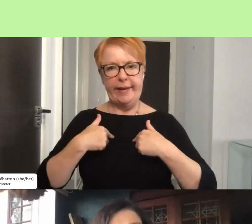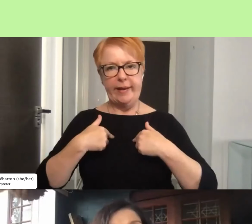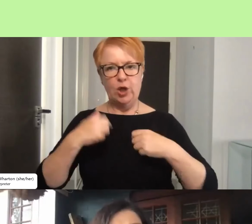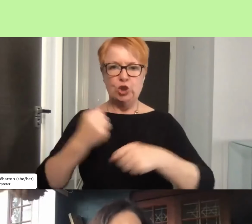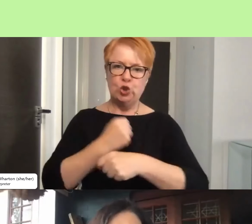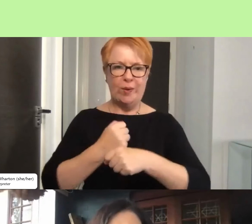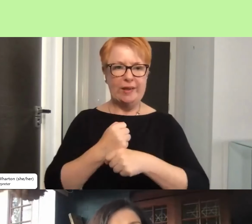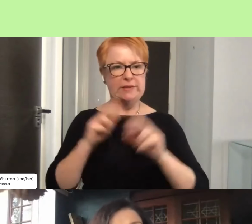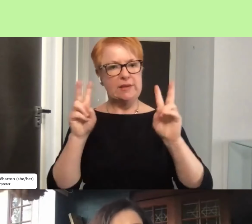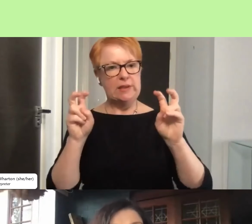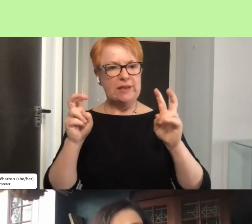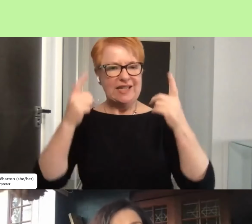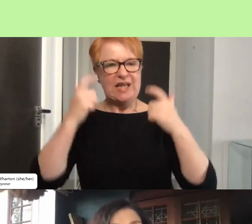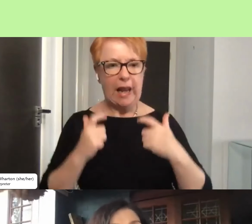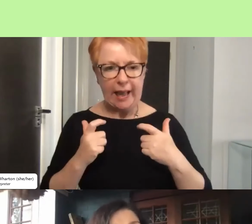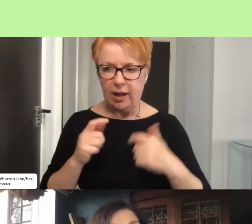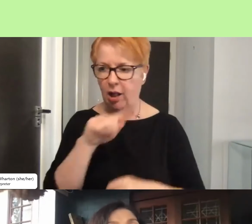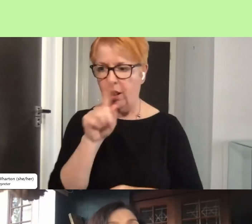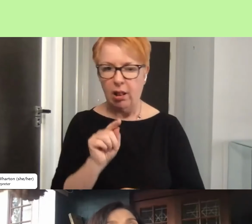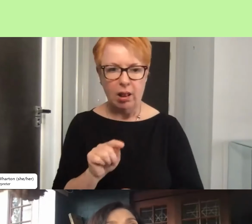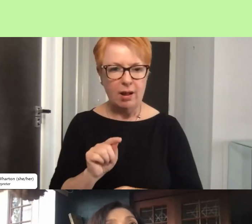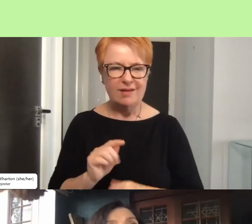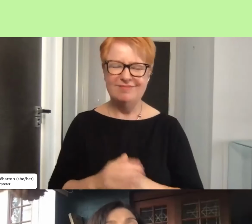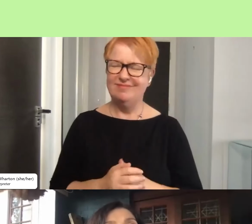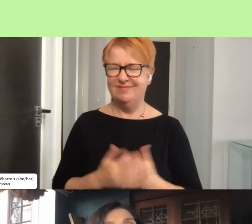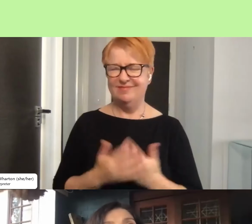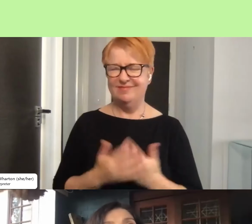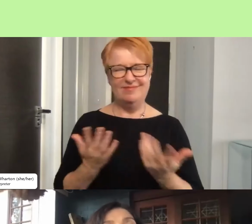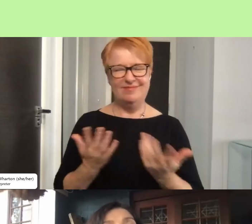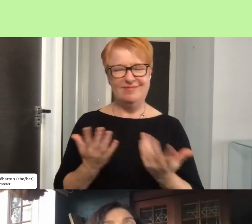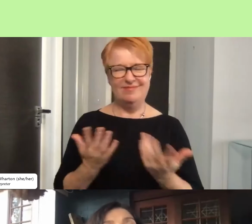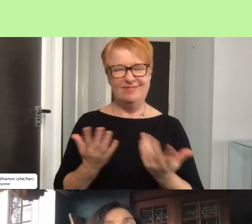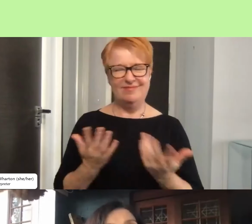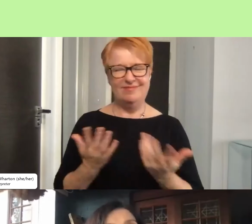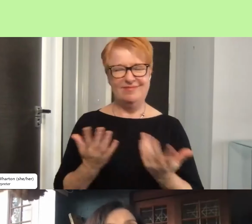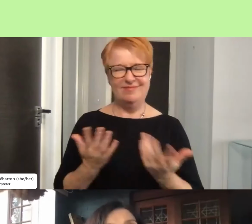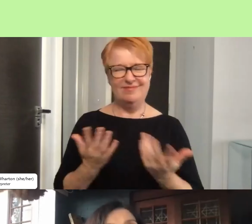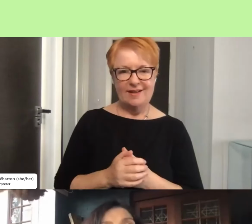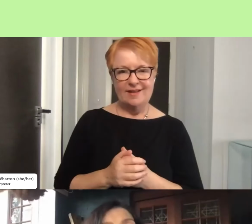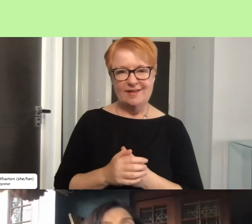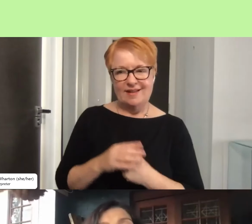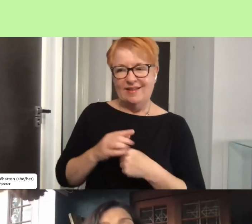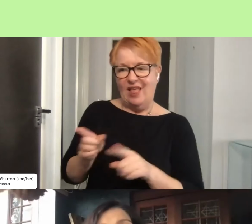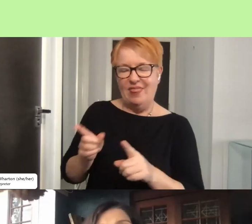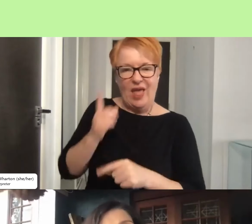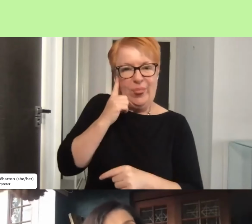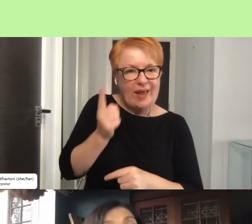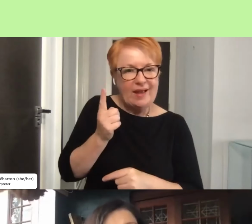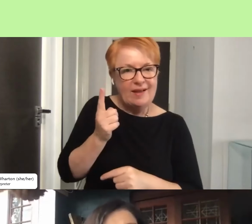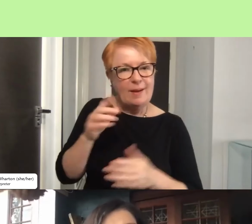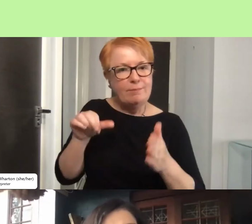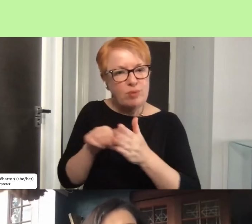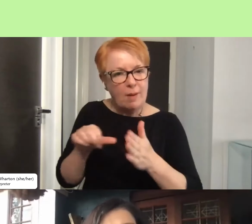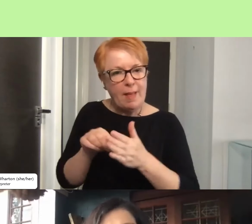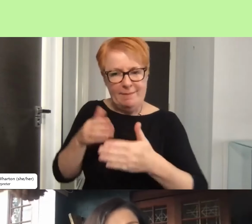and what is what they think of what many bureaucrats think of as what's impossible.